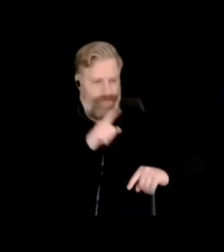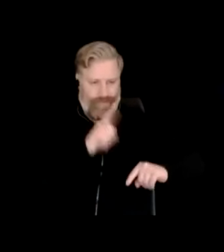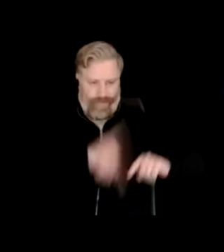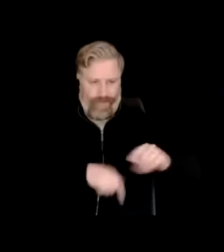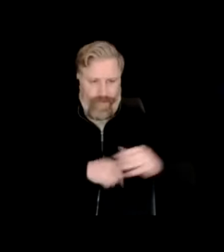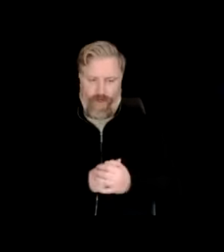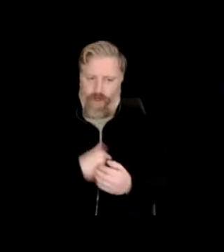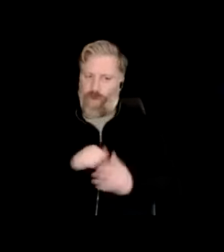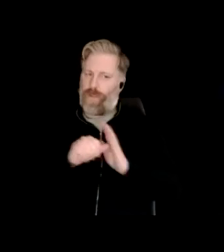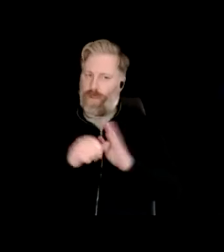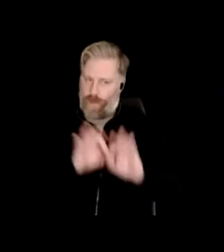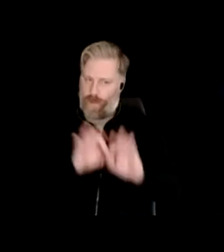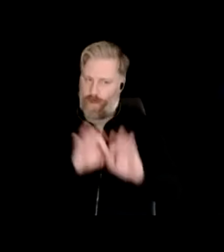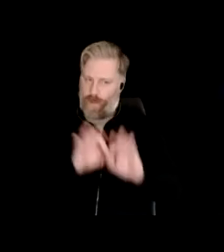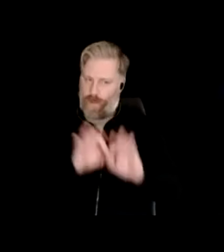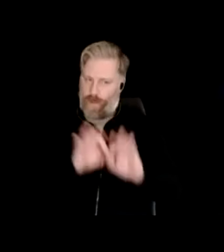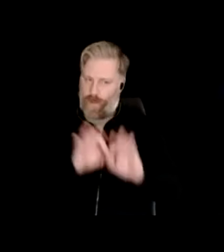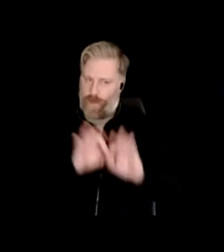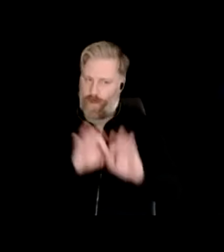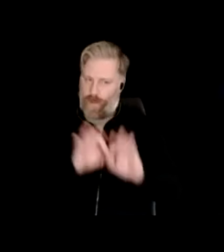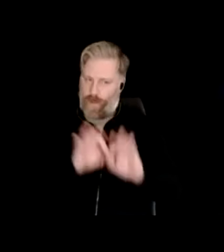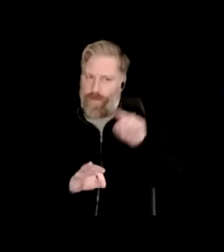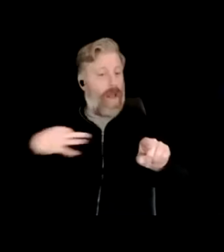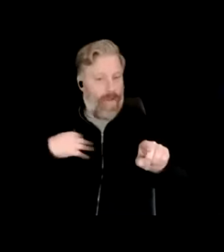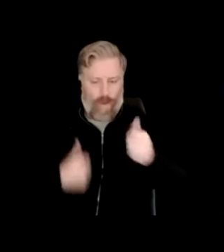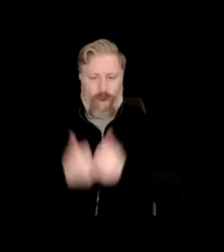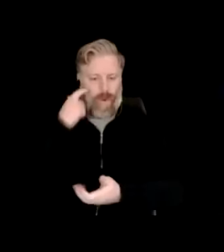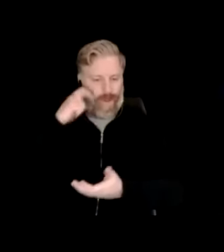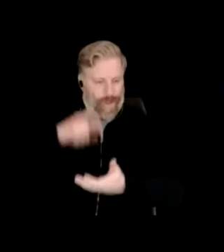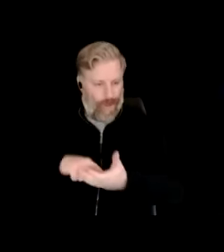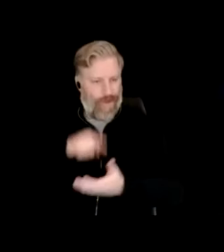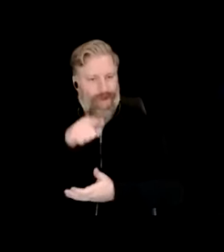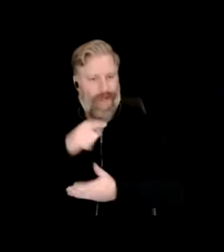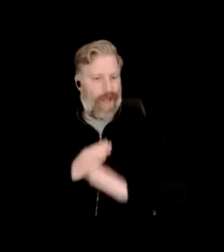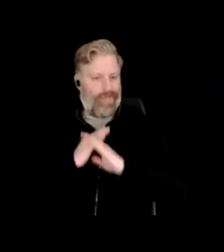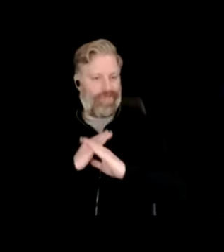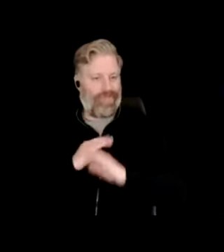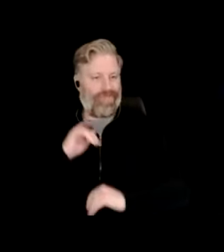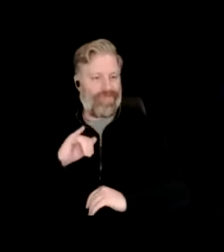because it's where we see the most issues in applications. When a applicant gets these wrong,